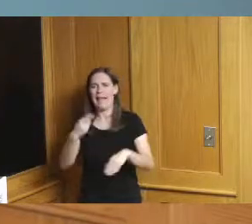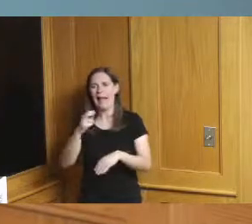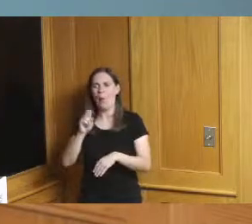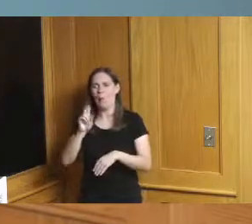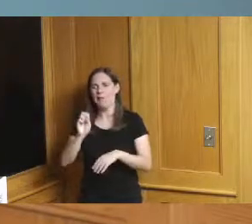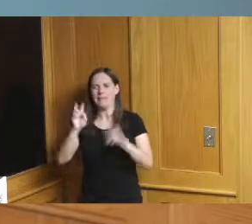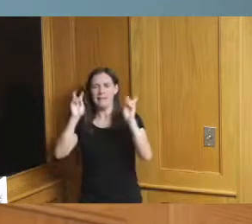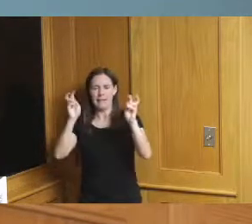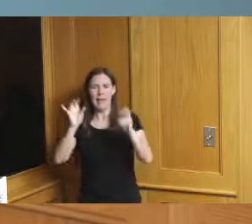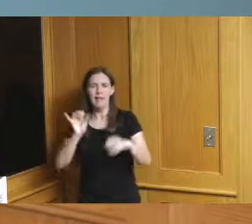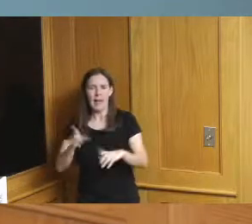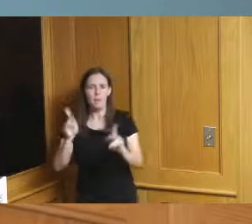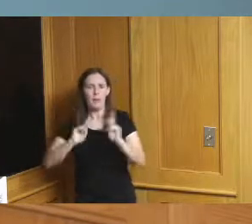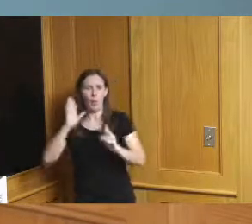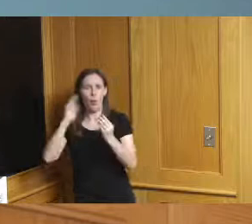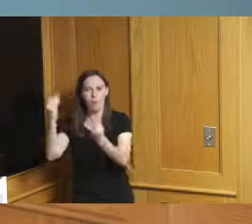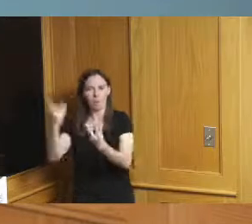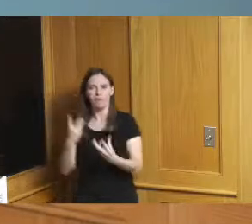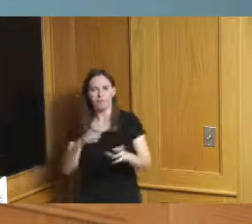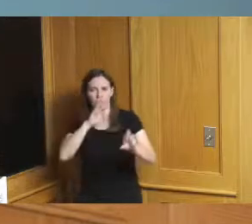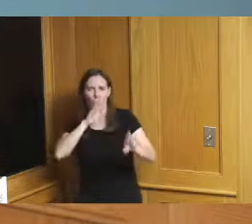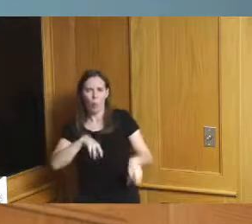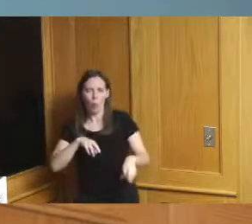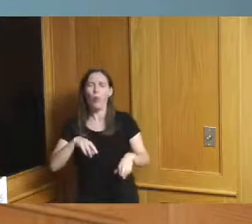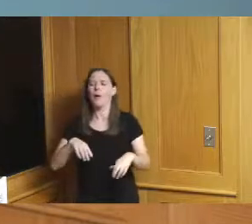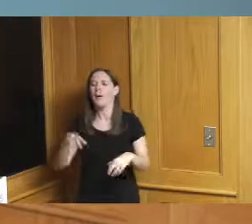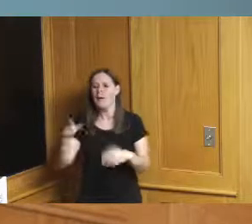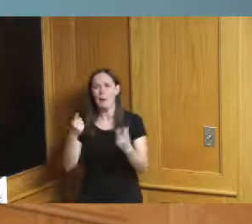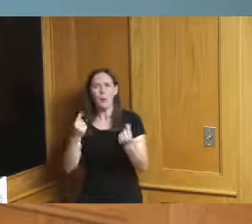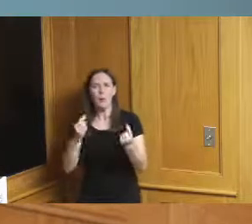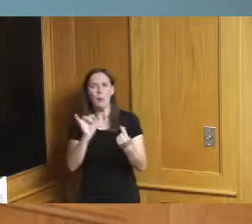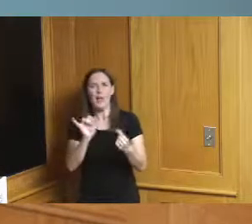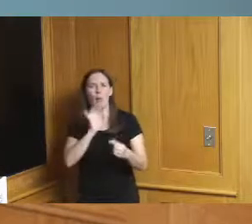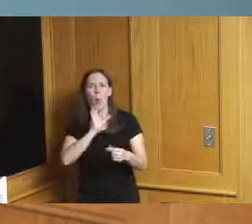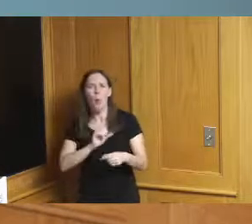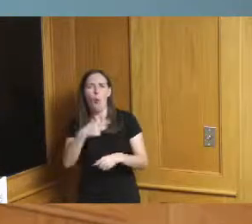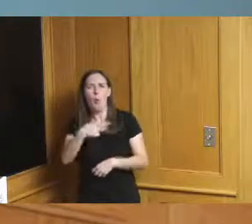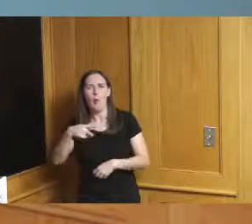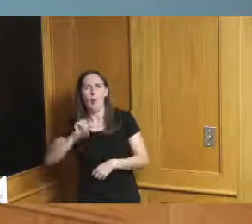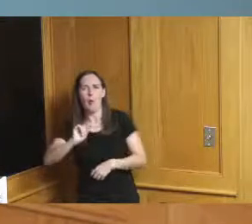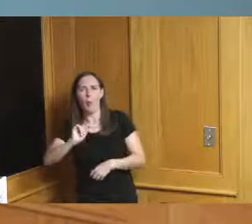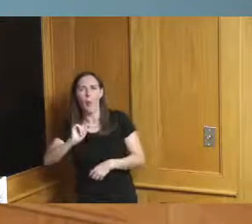reports to us they would dust off power points that they because they do it every year so they